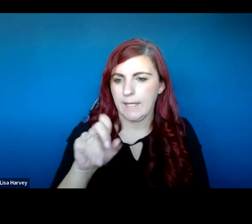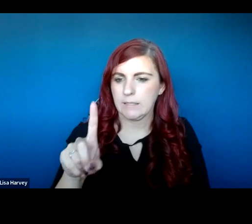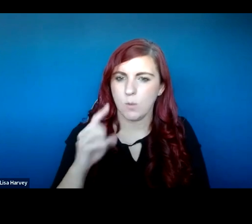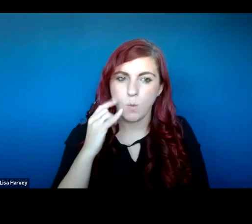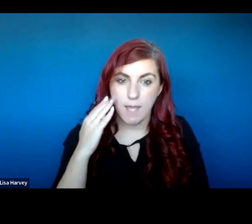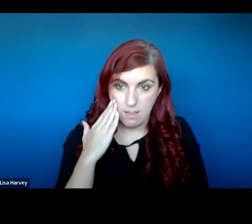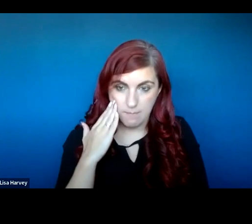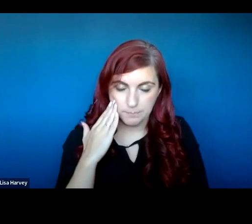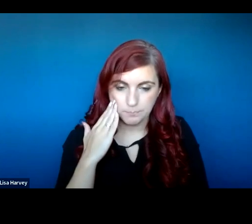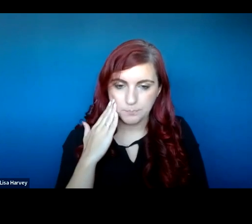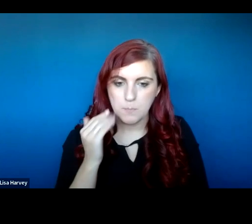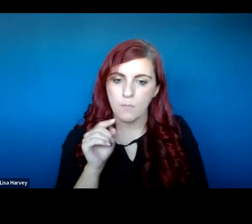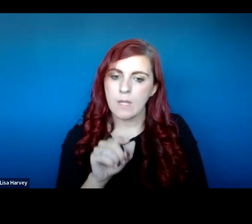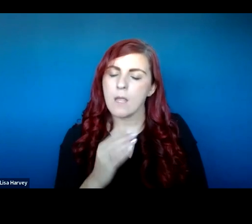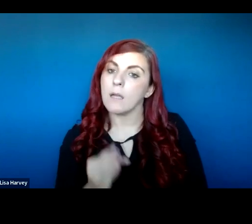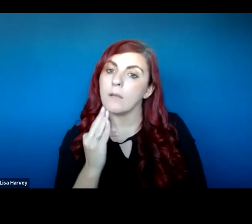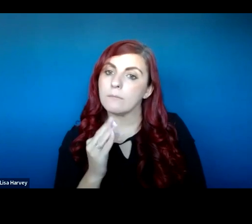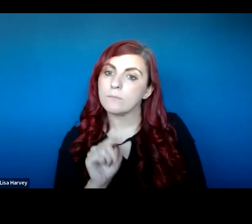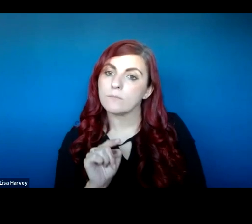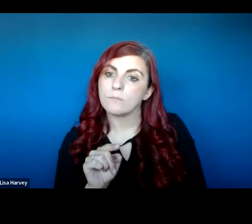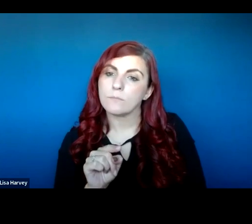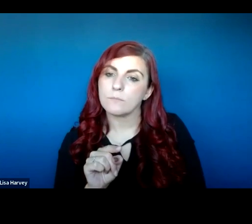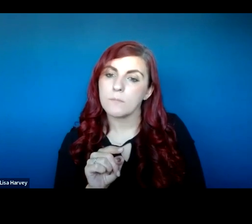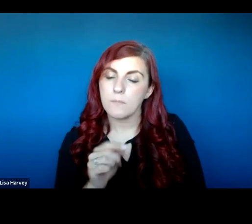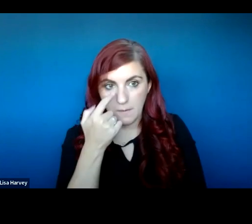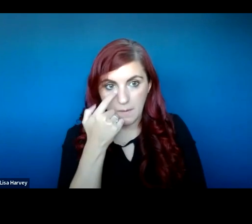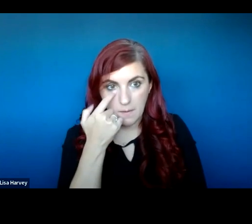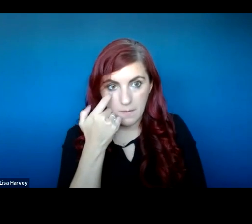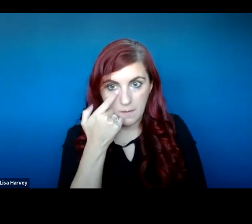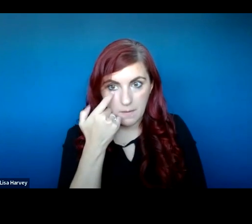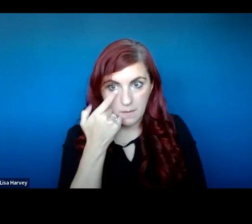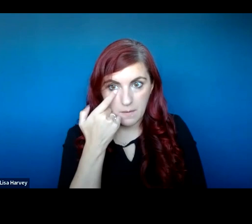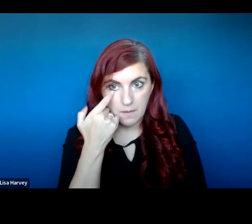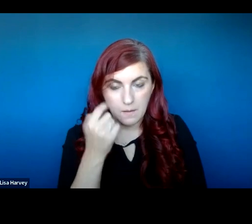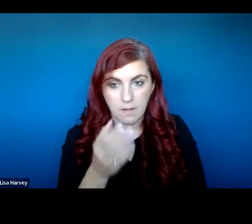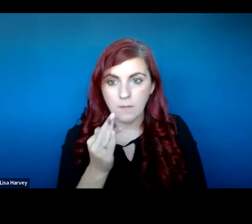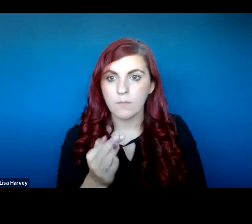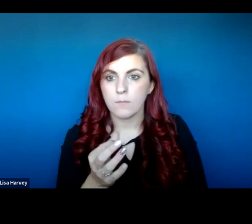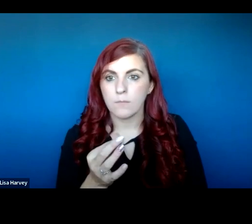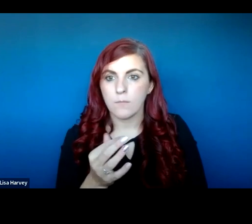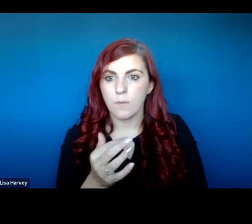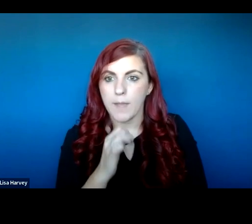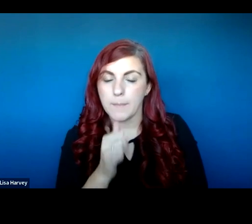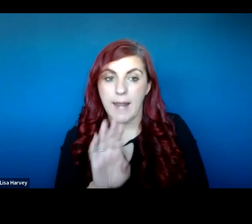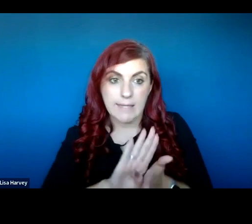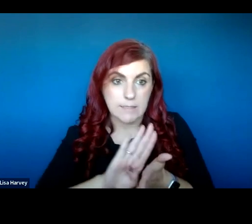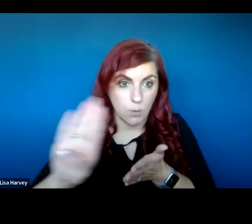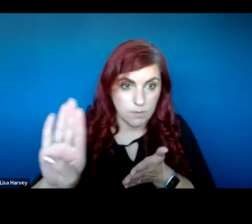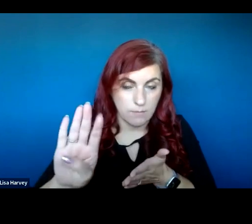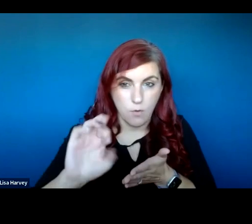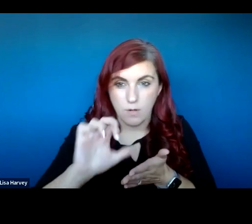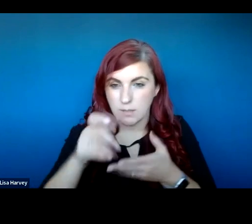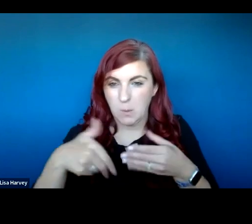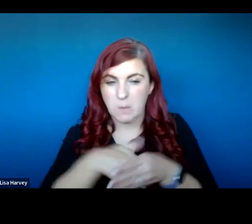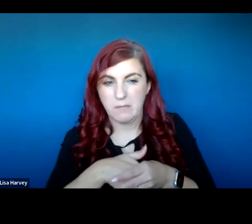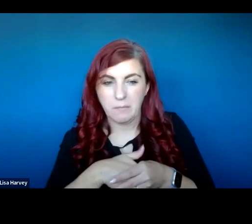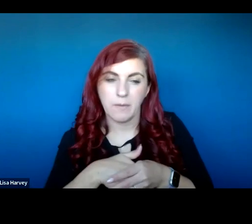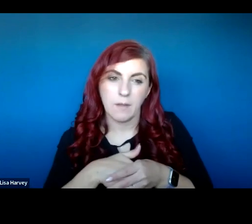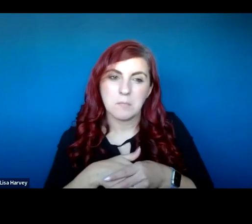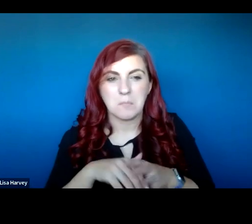Now if we had been exclusive and not inclusive, we would have had about 35 or